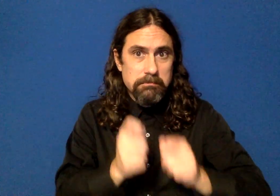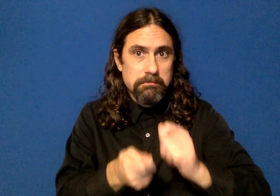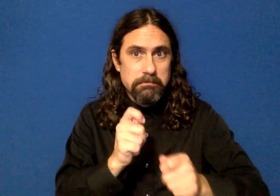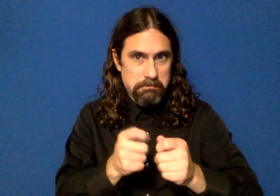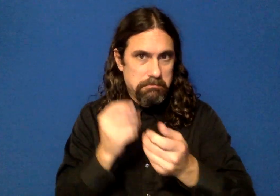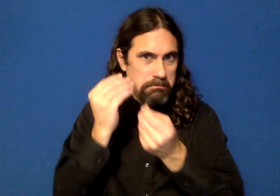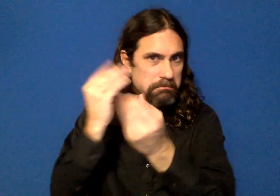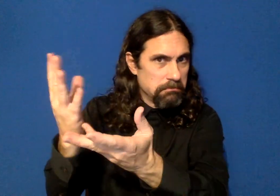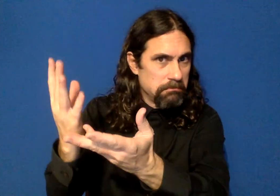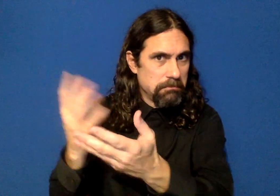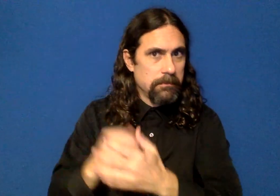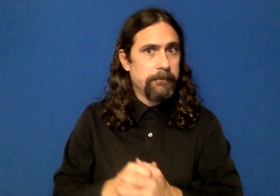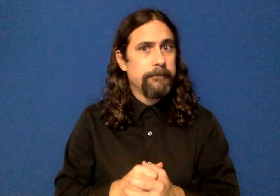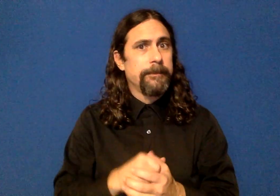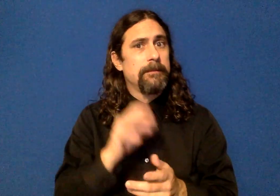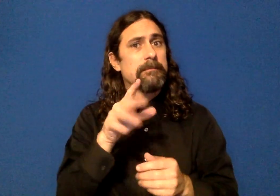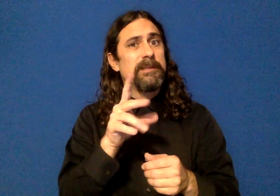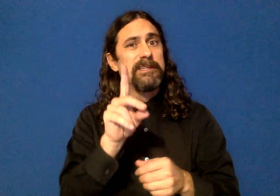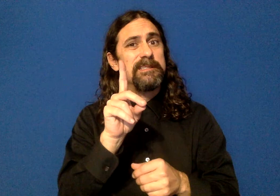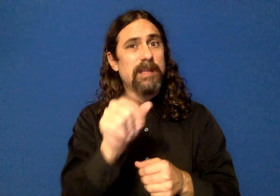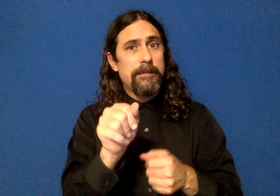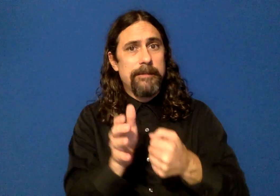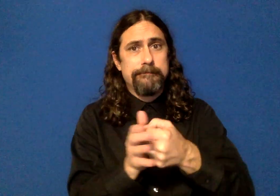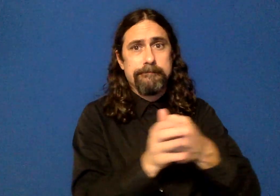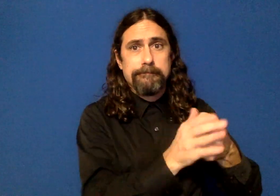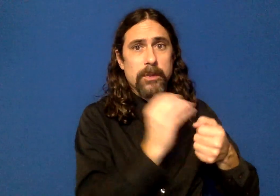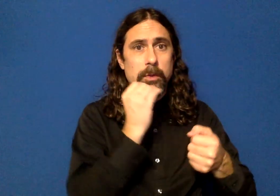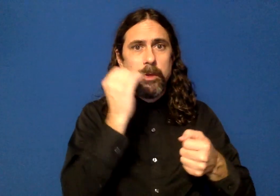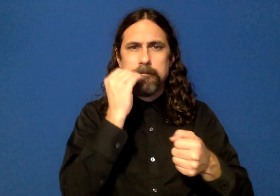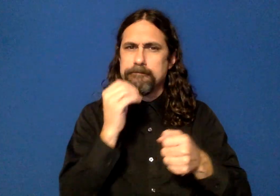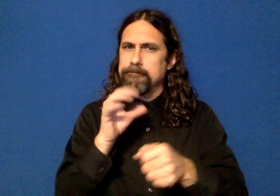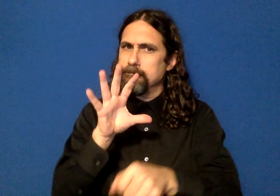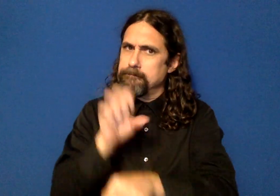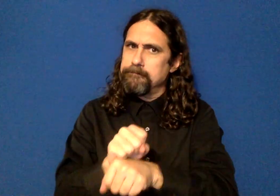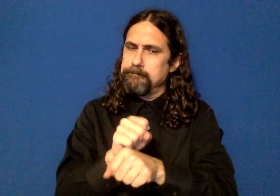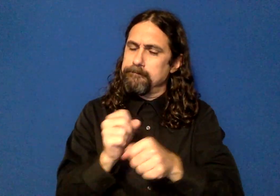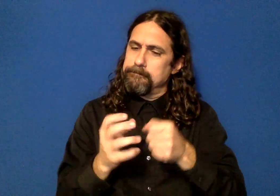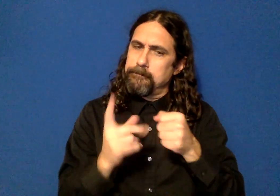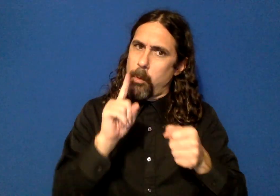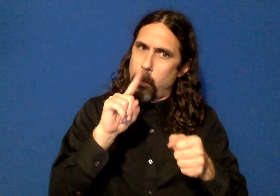are reserved for people with mobility, vision and hearing disabilities,